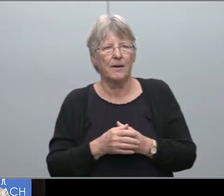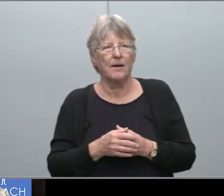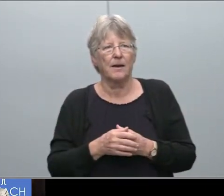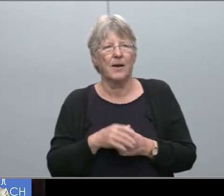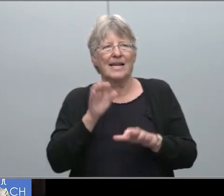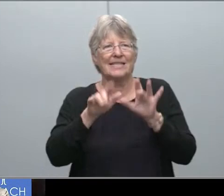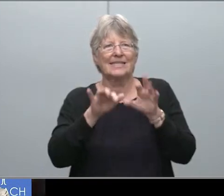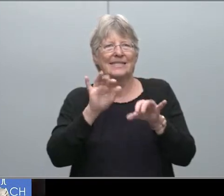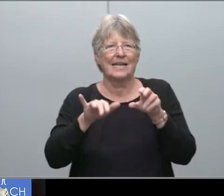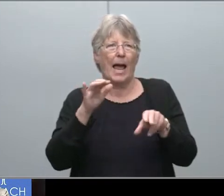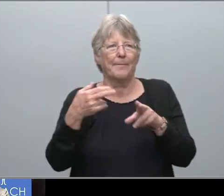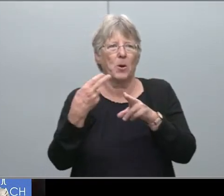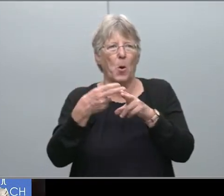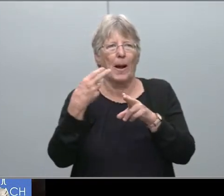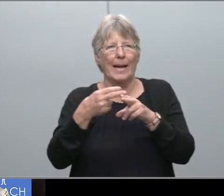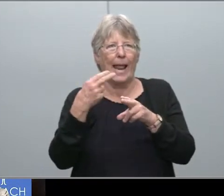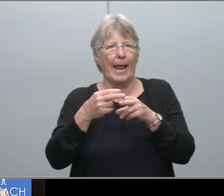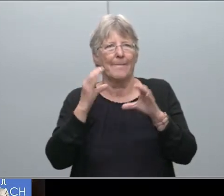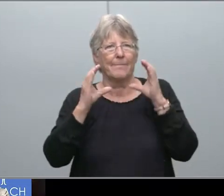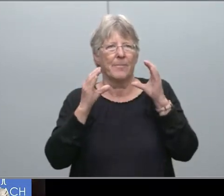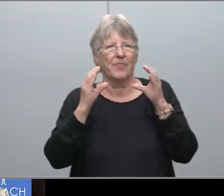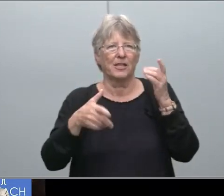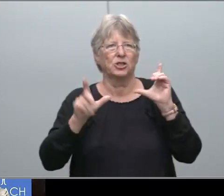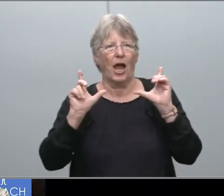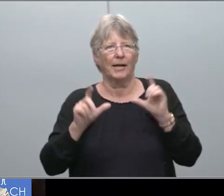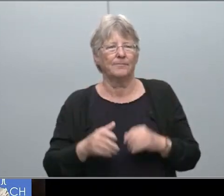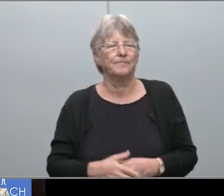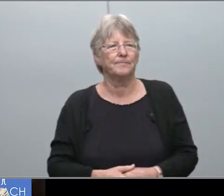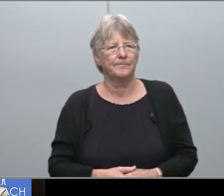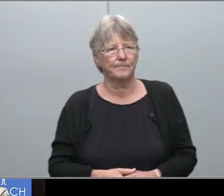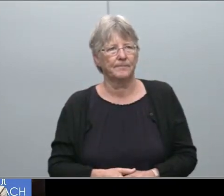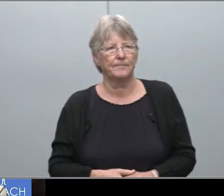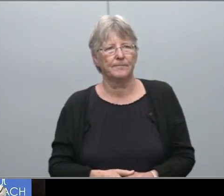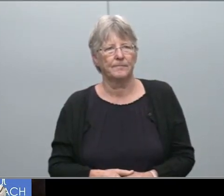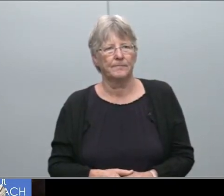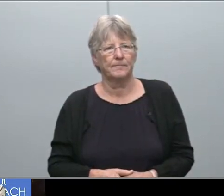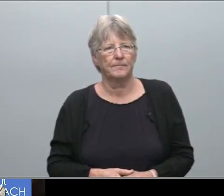to help foster employment opportunities for our youth